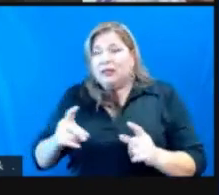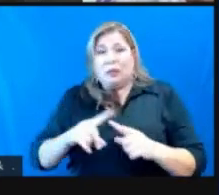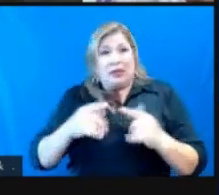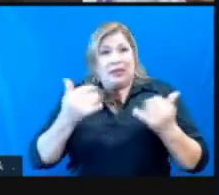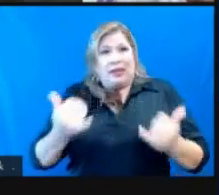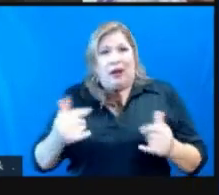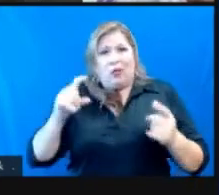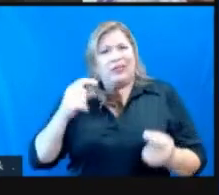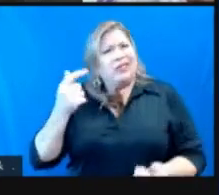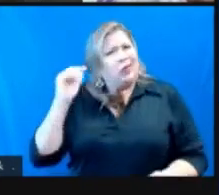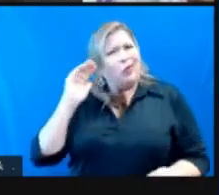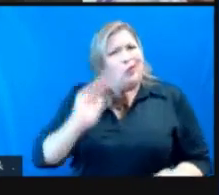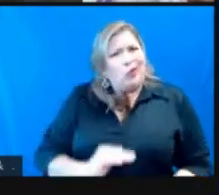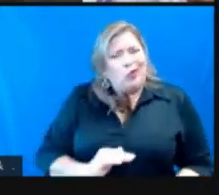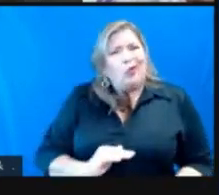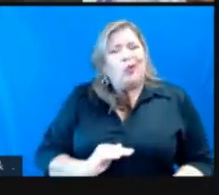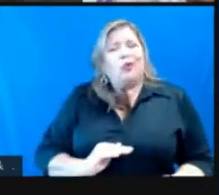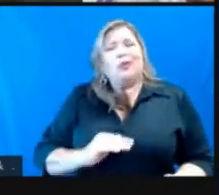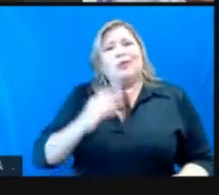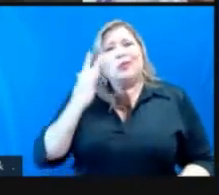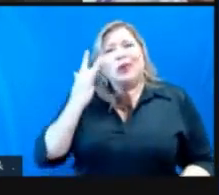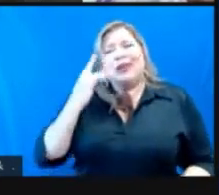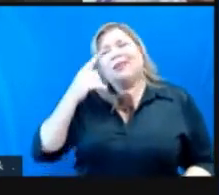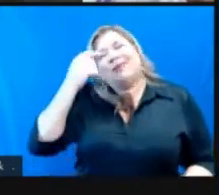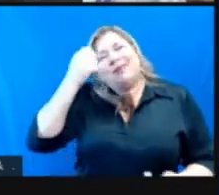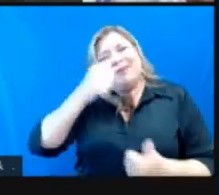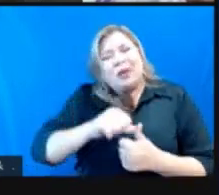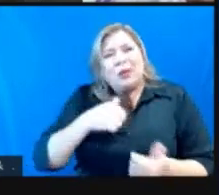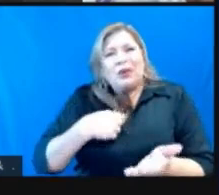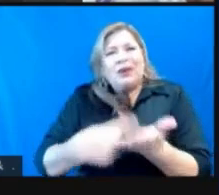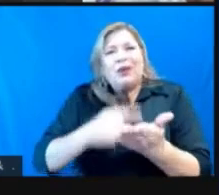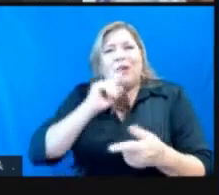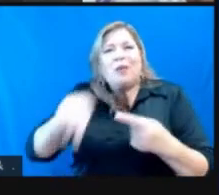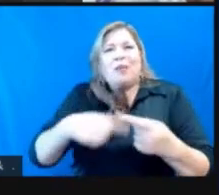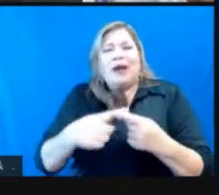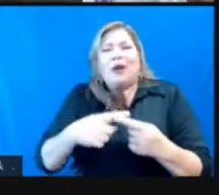built by the States. We talked to you about our partnership with PerkinElmer,